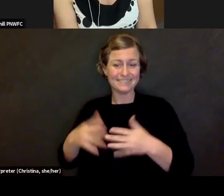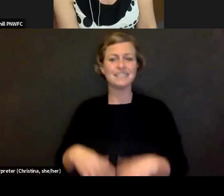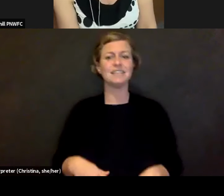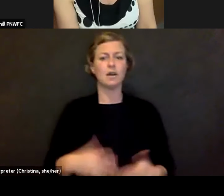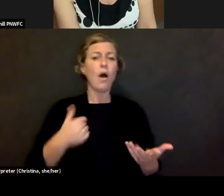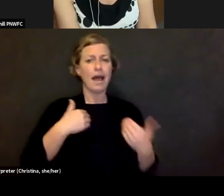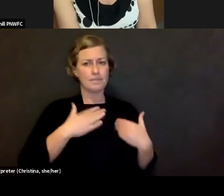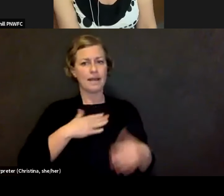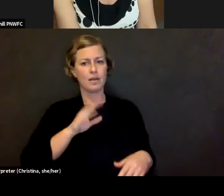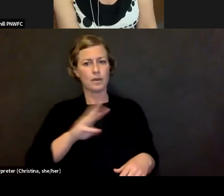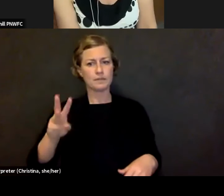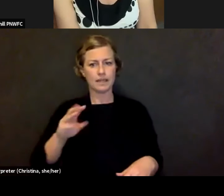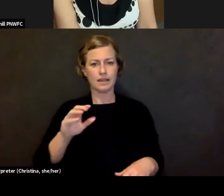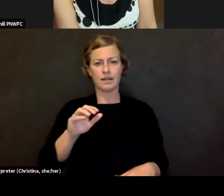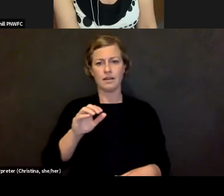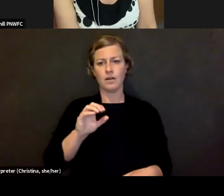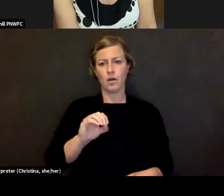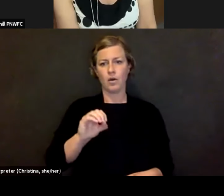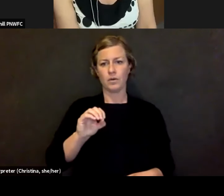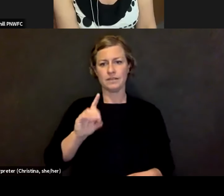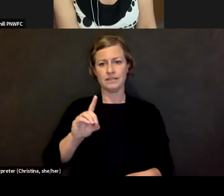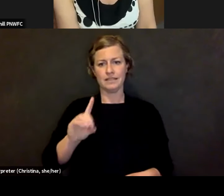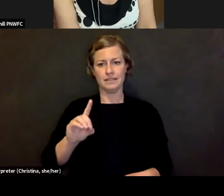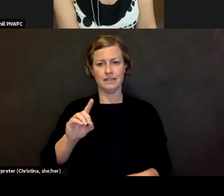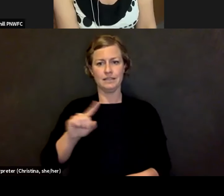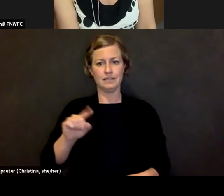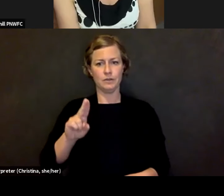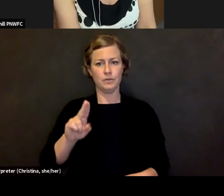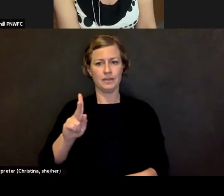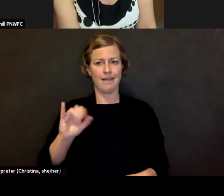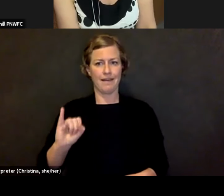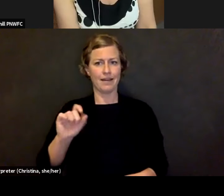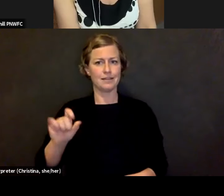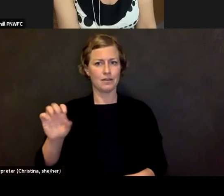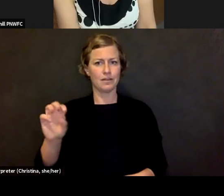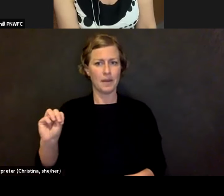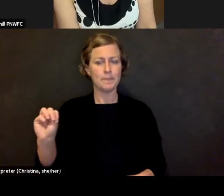lived